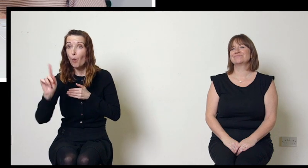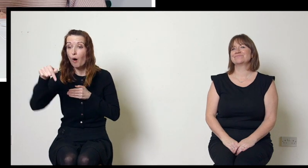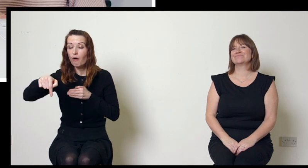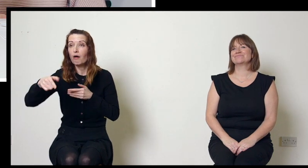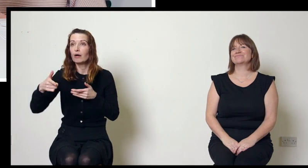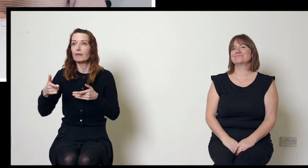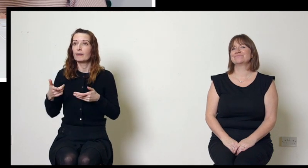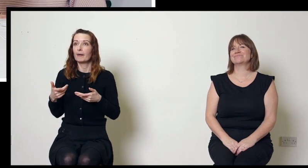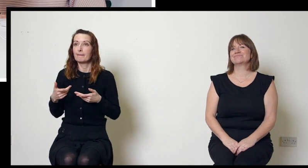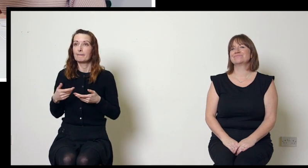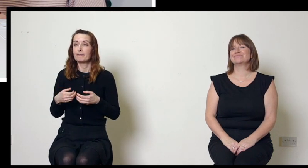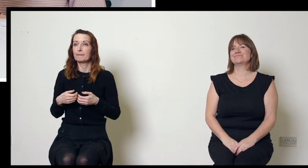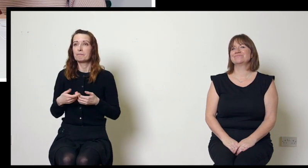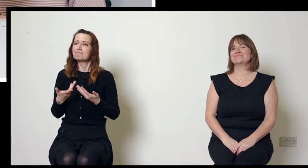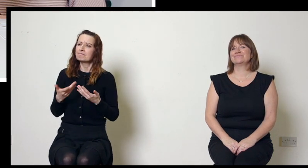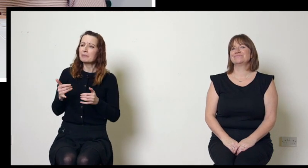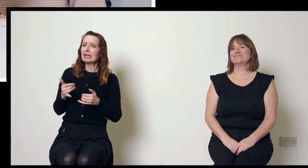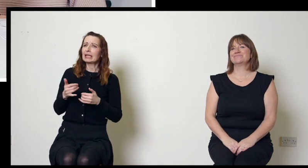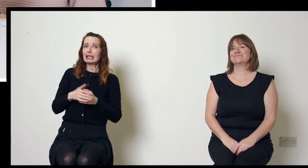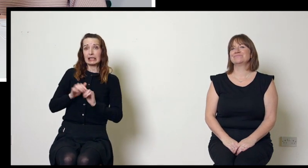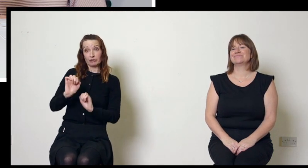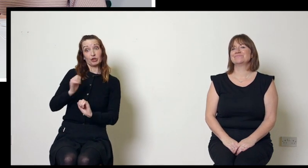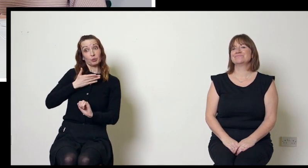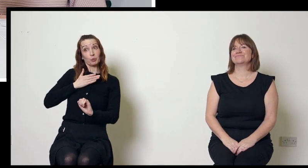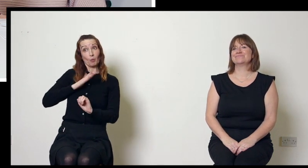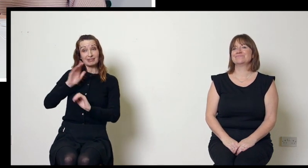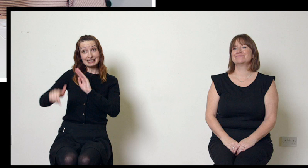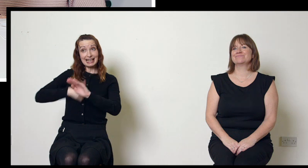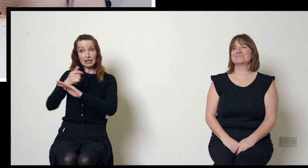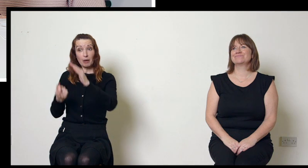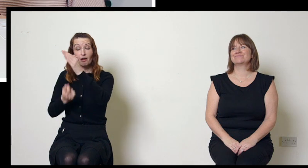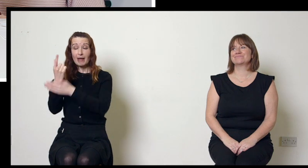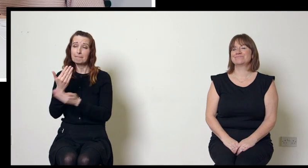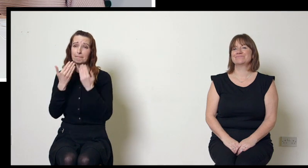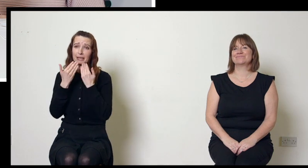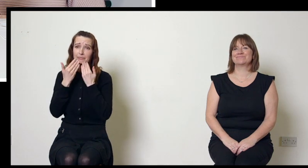And and if you're going to do this, get your advice from someone from the DDN